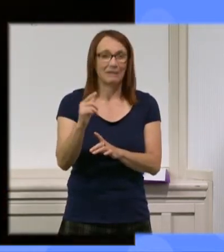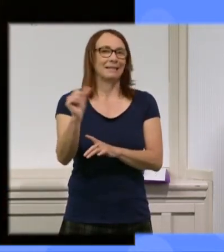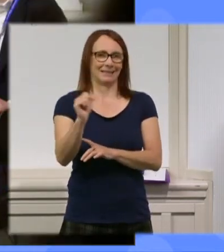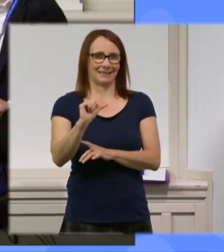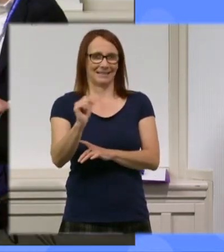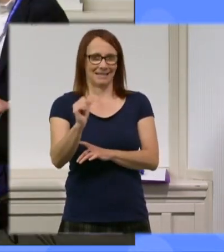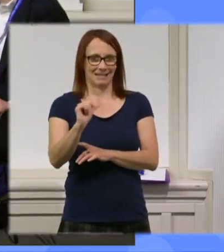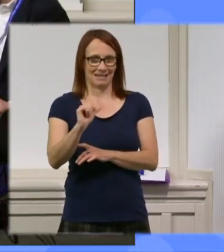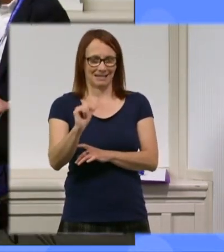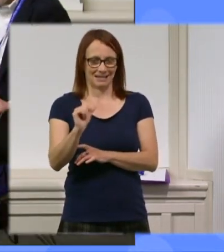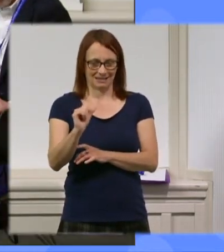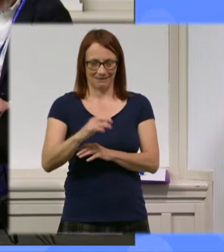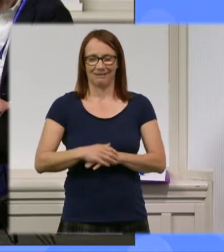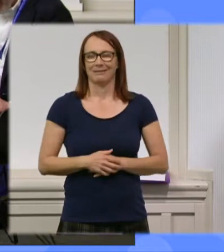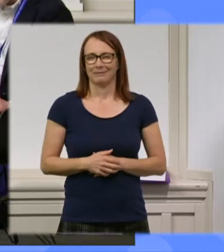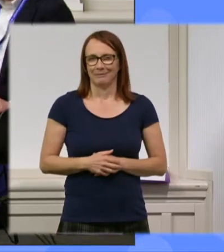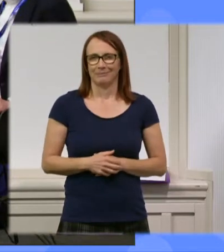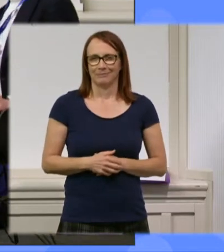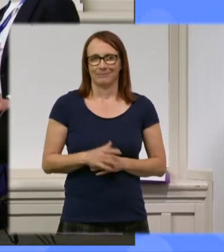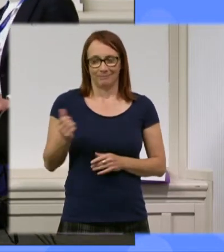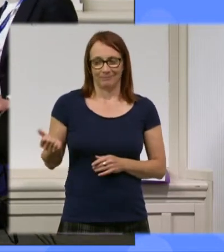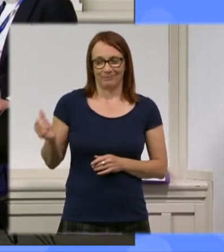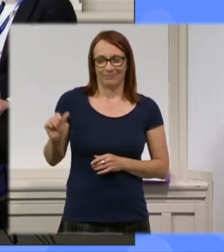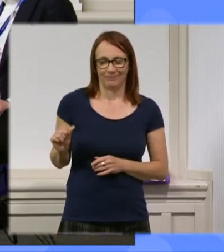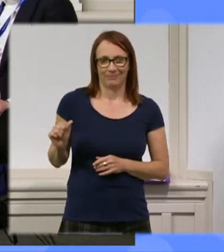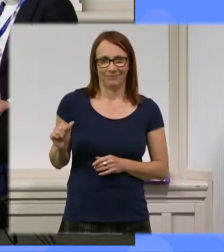that's a miss missing permanent I find it in my immediate right we have Laura